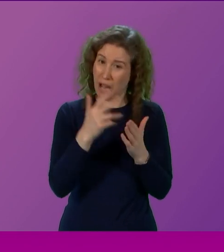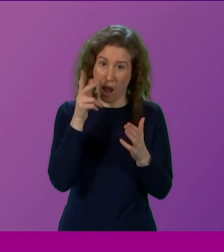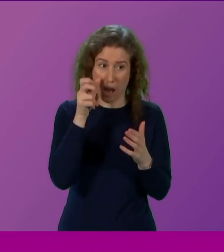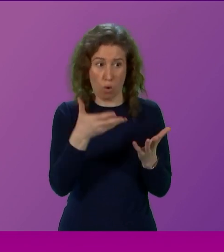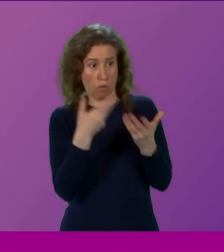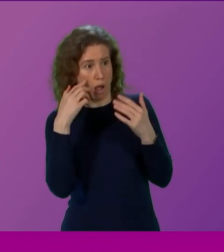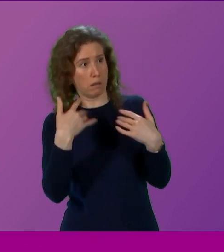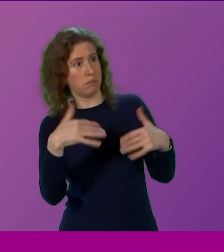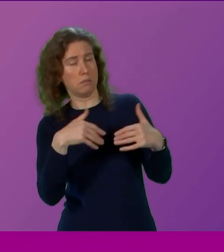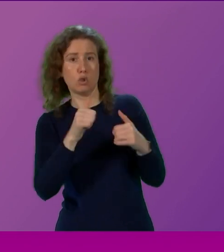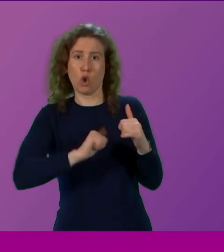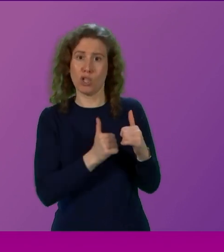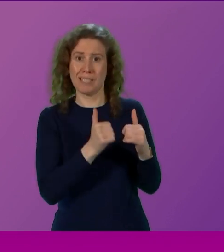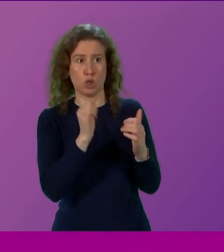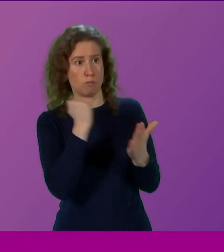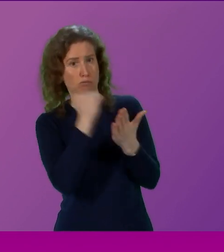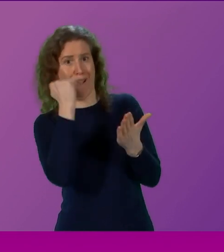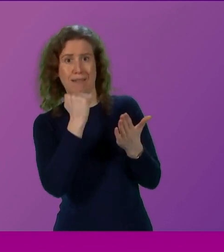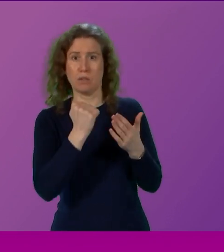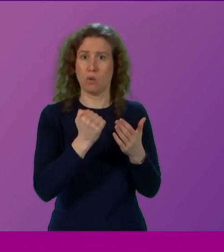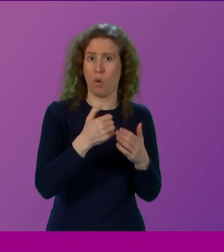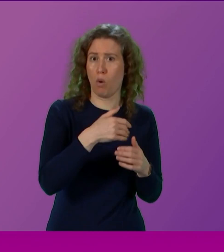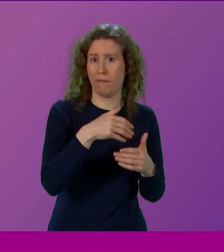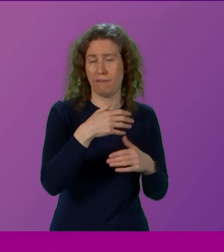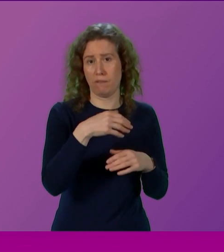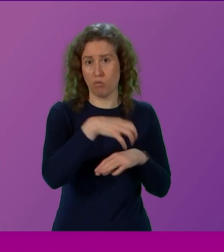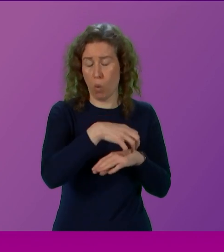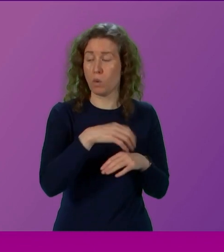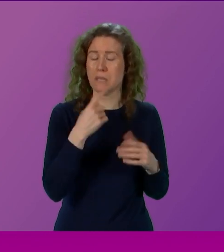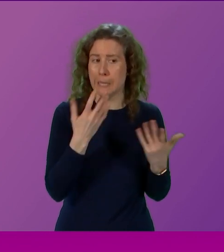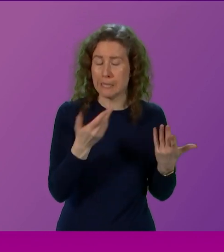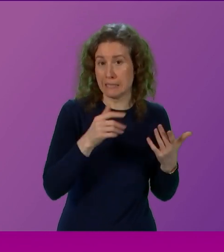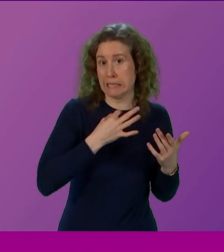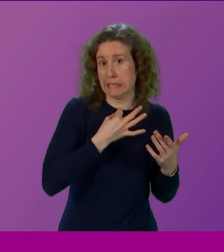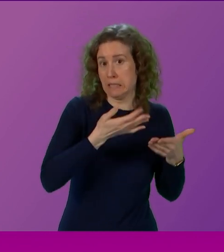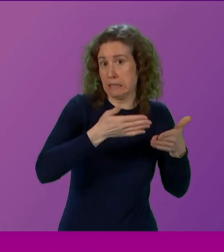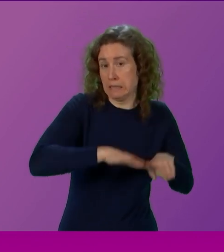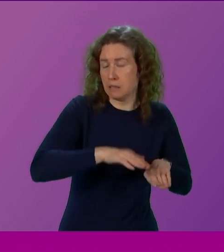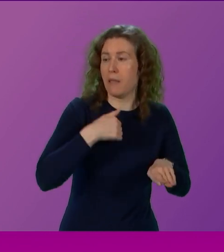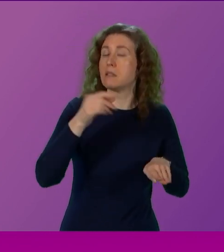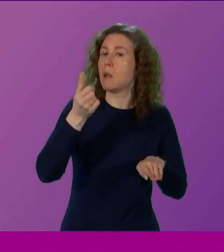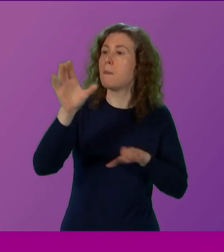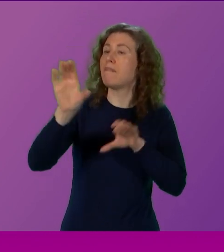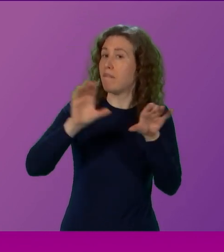face an uncertain future. In the past few days, investors have come forward, and I have put Government ministers in touch with them. They are due to meet this afternoon.